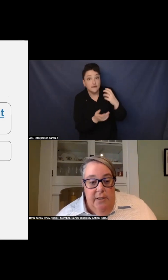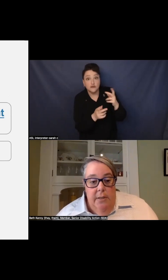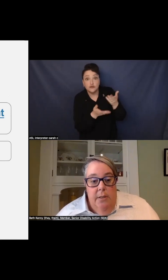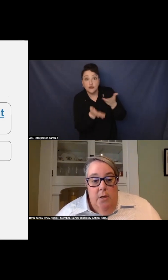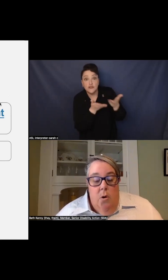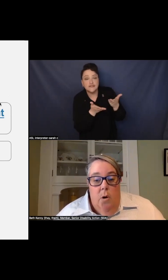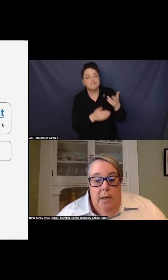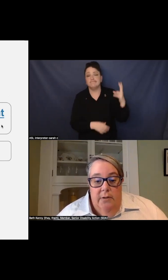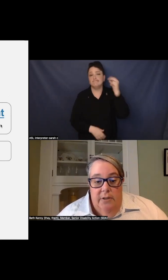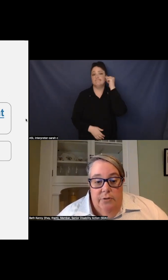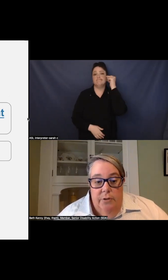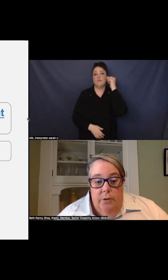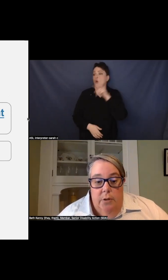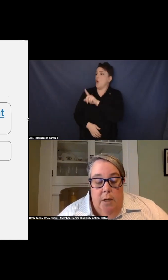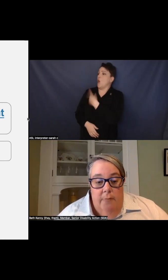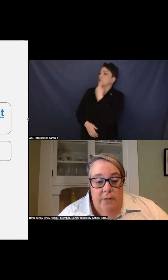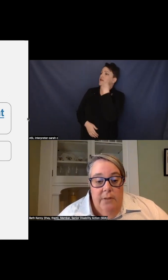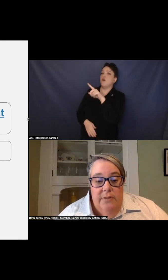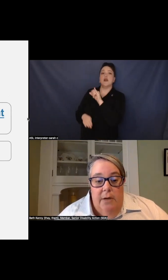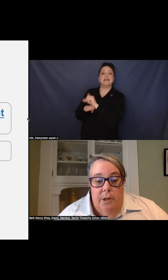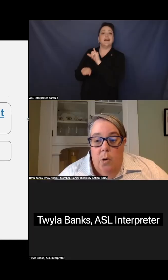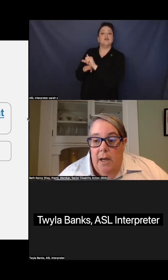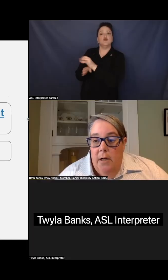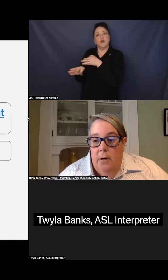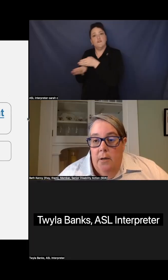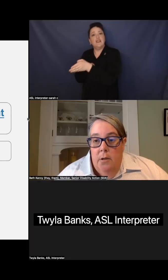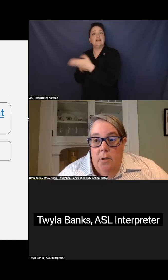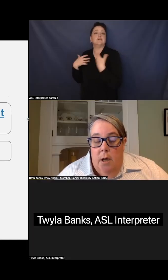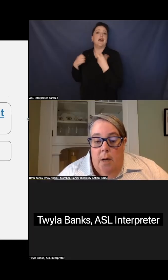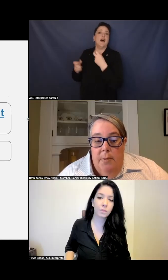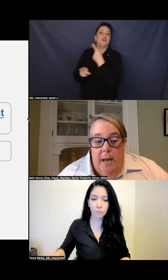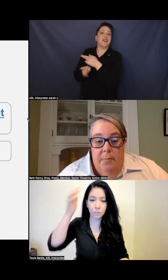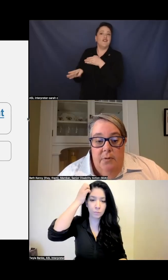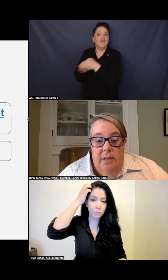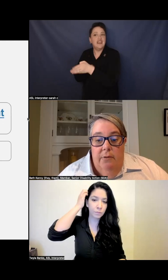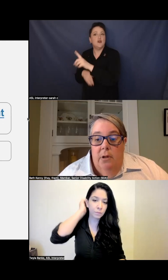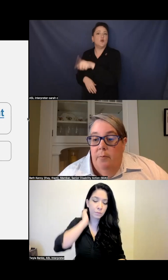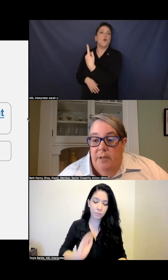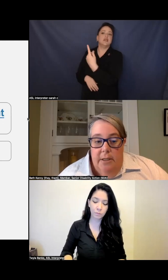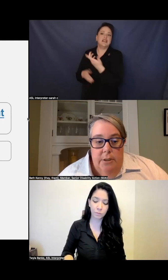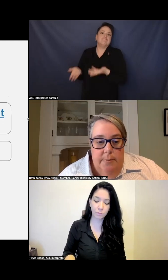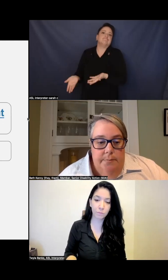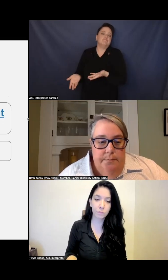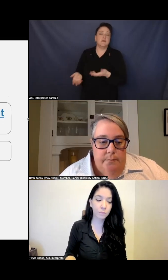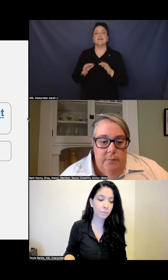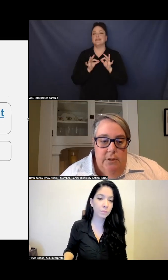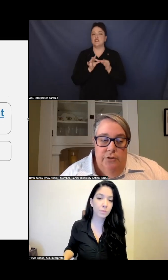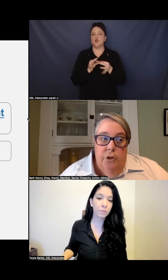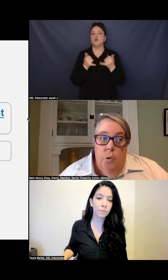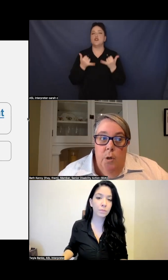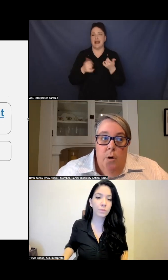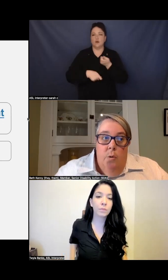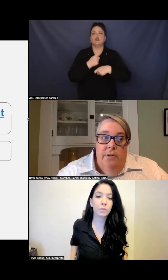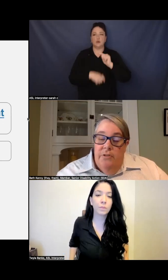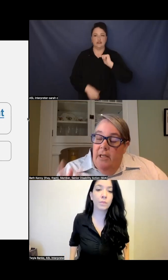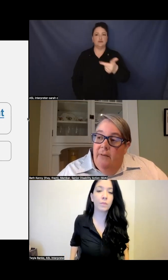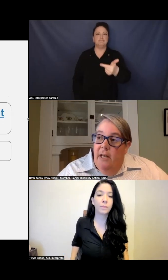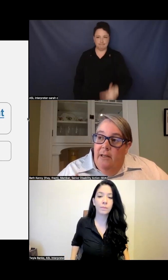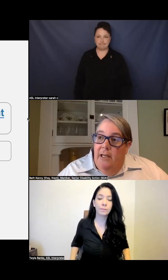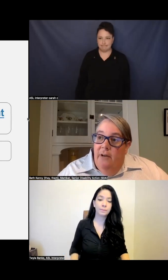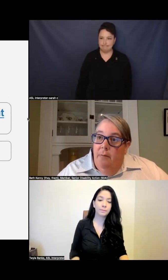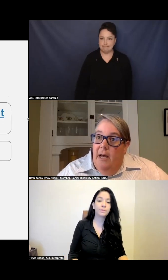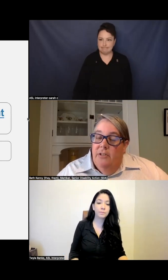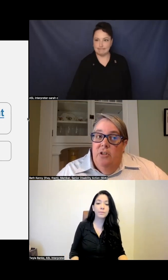or industrial fields that require that level of protection. So when you say you have an N-95 mask,